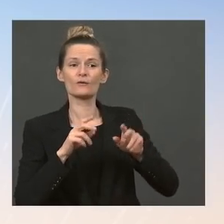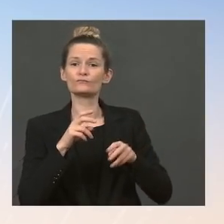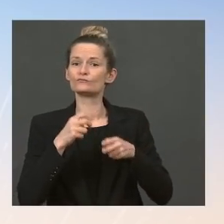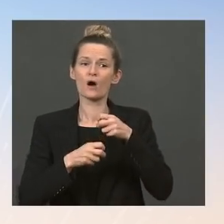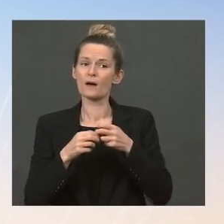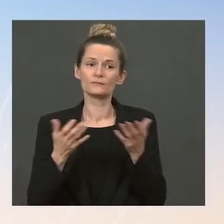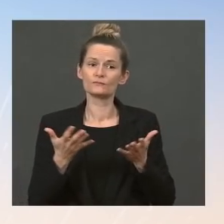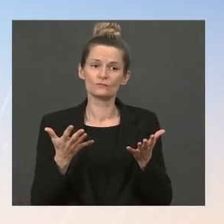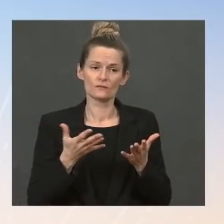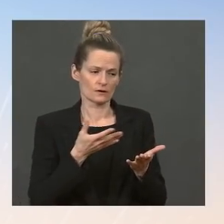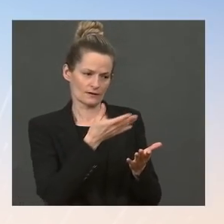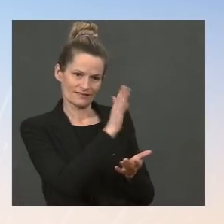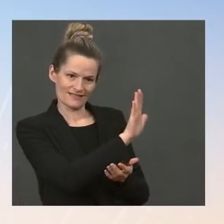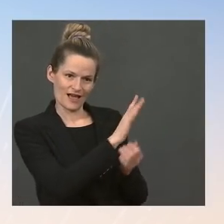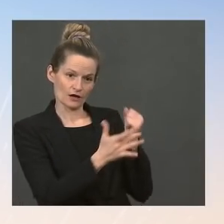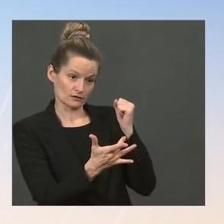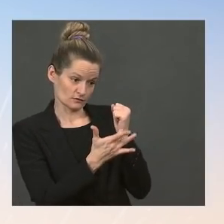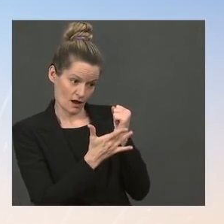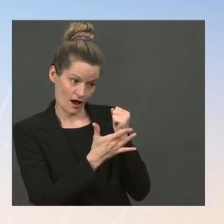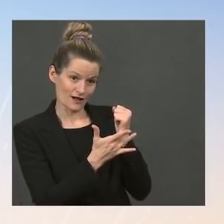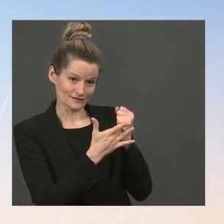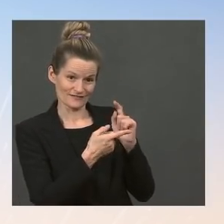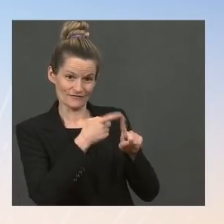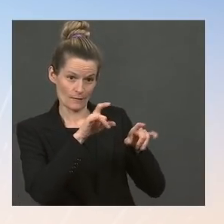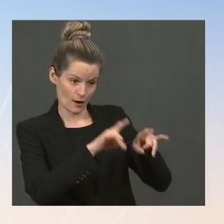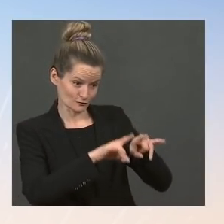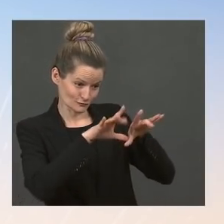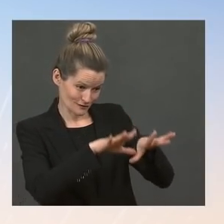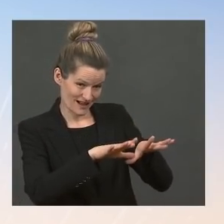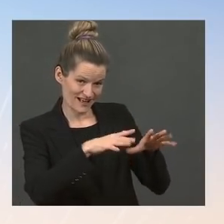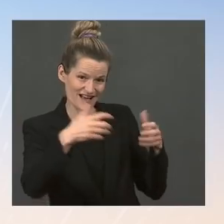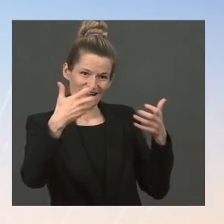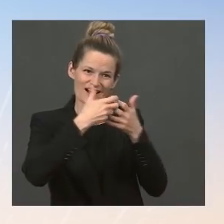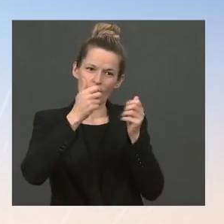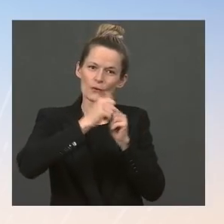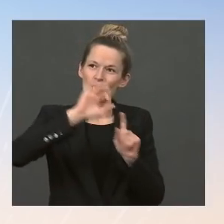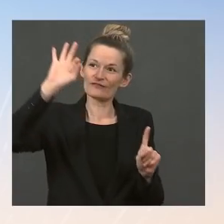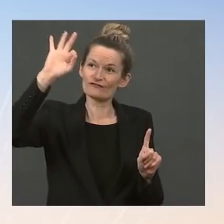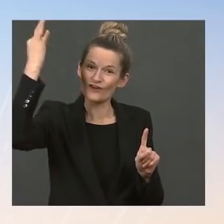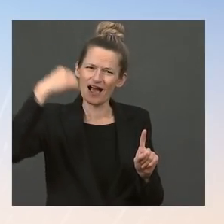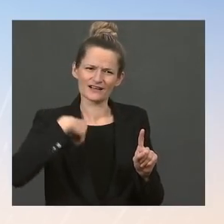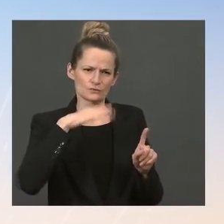that Australia had made with the French. But we'll let Australia speak to that and why they pursue --